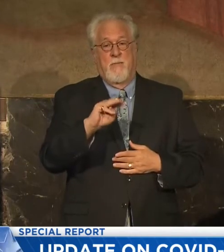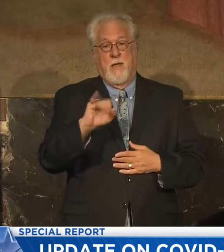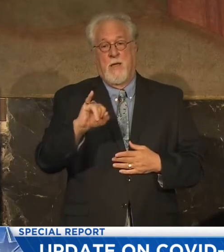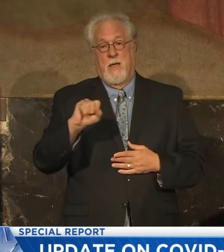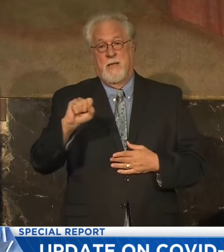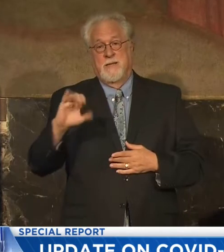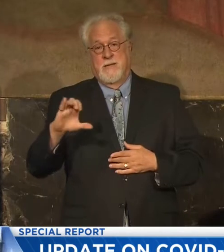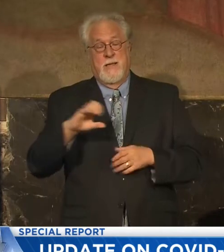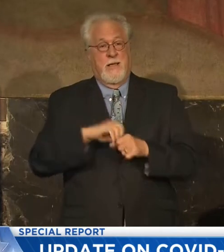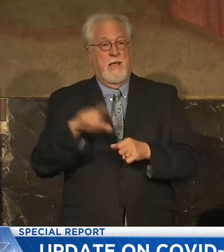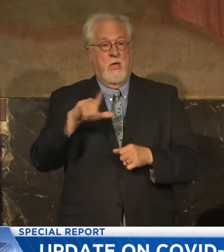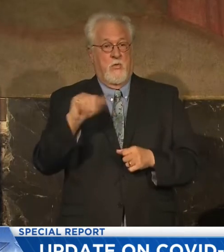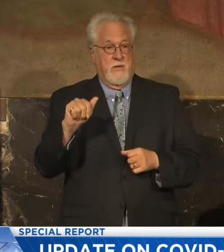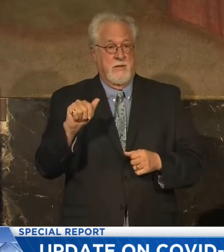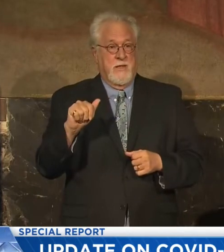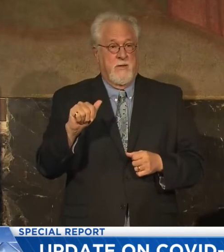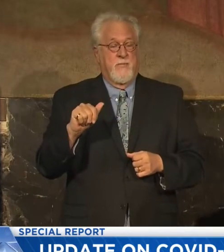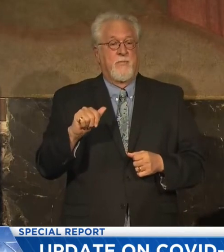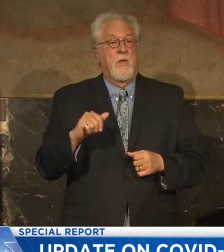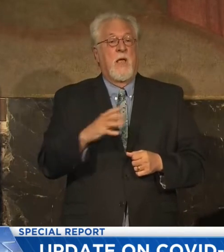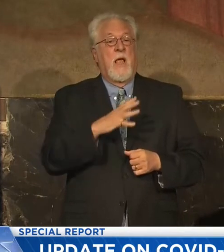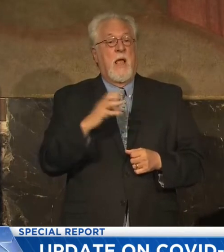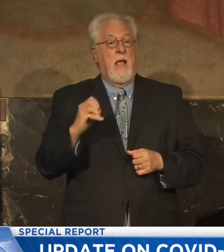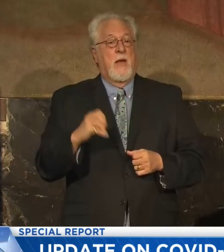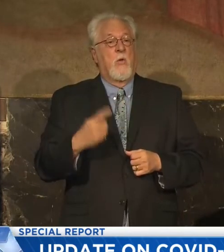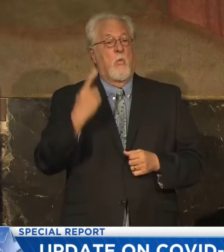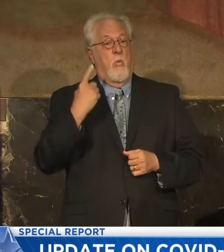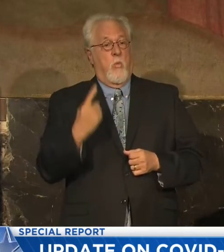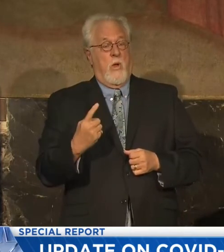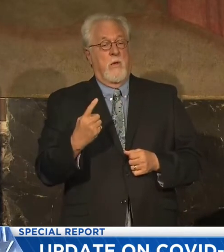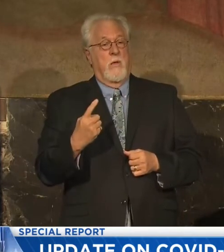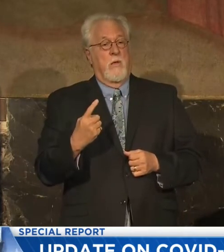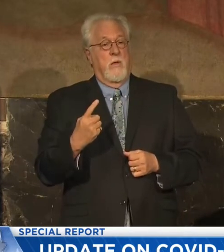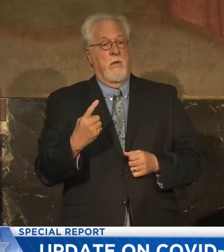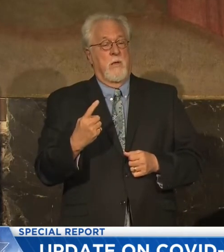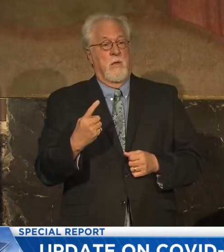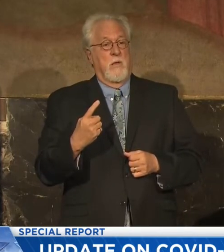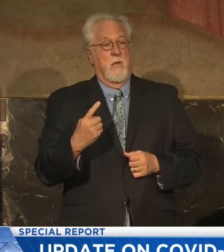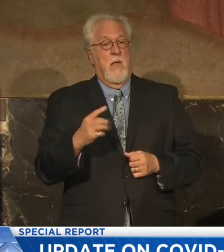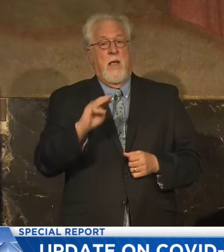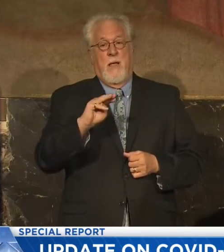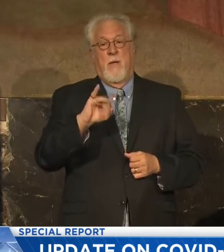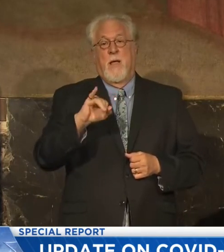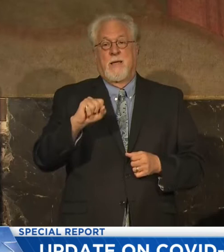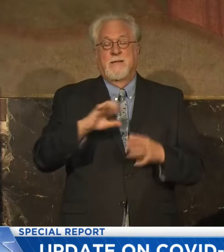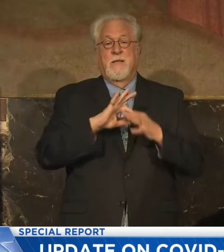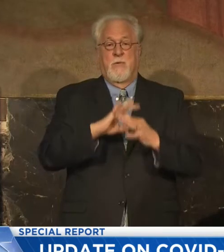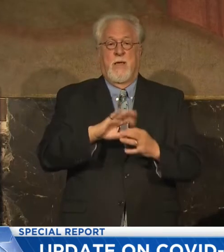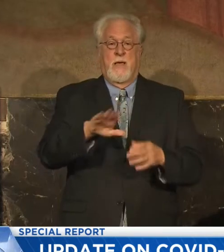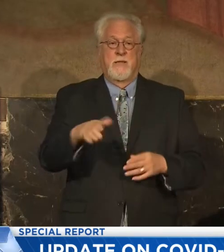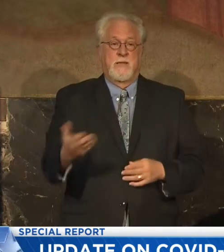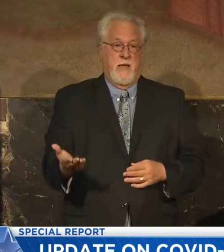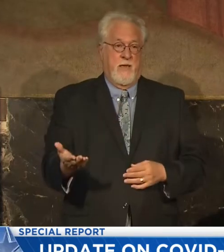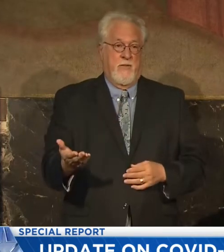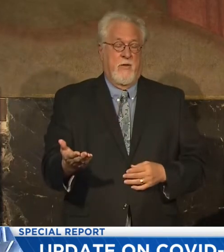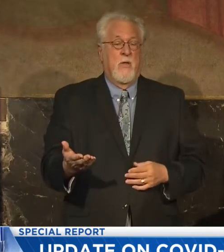IMMEDIATELY PORT THEM TO THE OFFICE OF PUBLIC HEALTH INFECTIOUS DISEASE EPIDEMIOLOGY